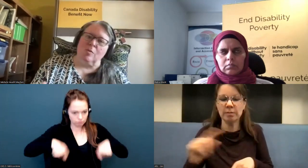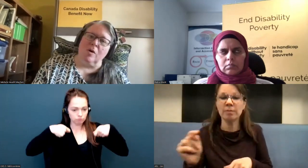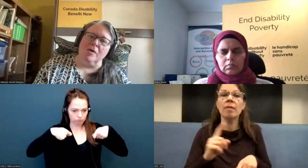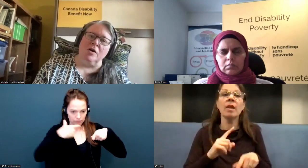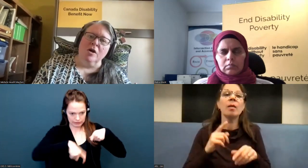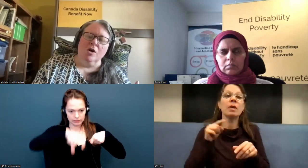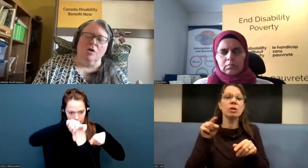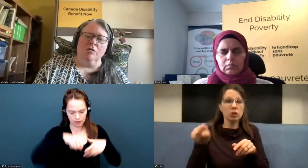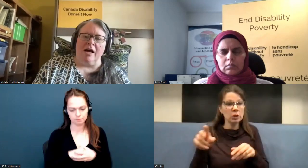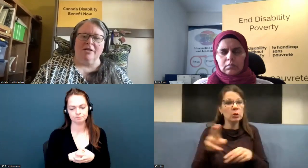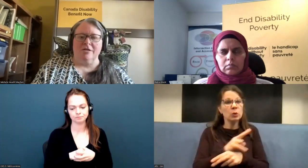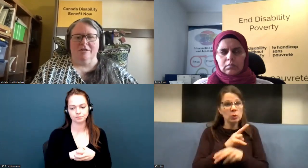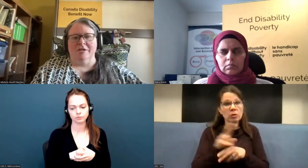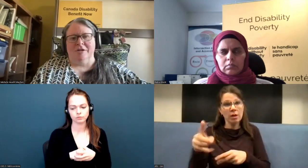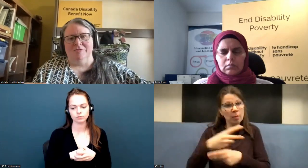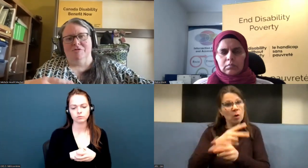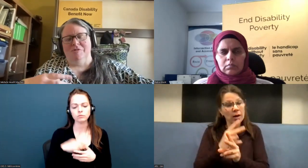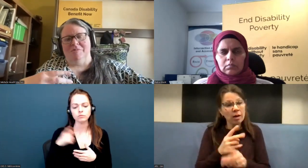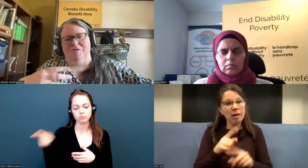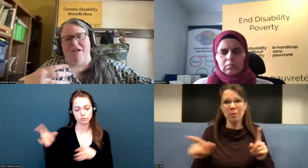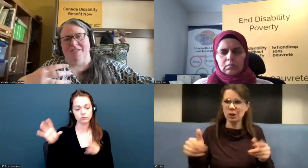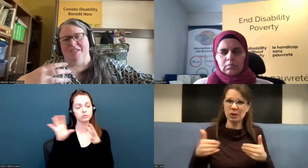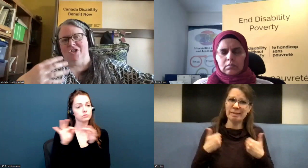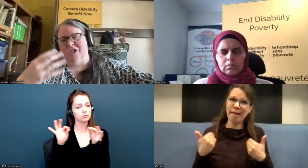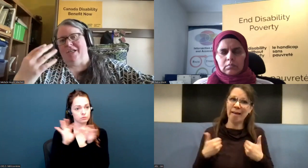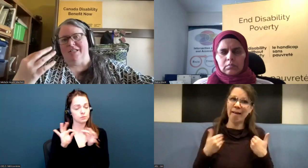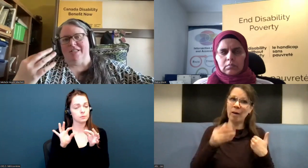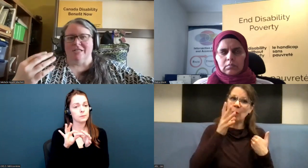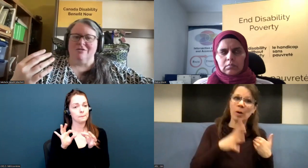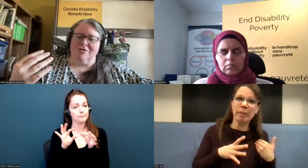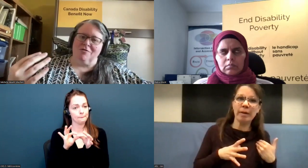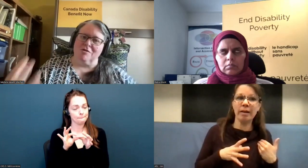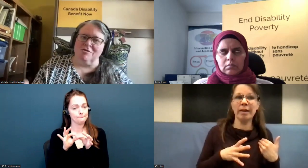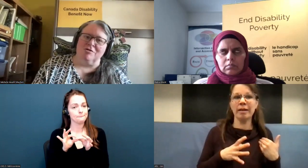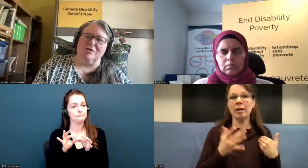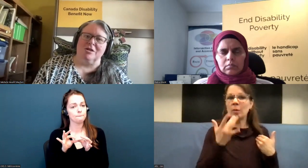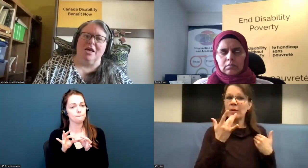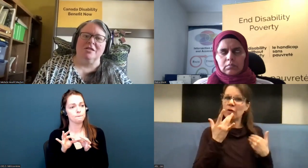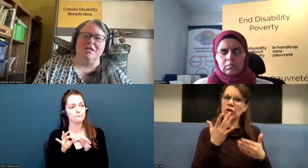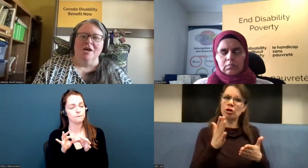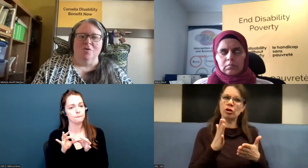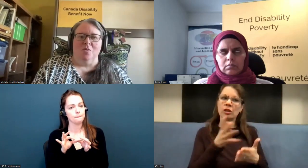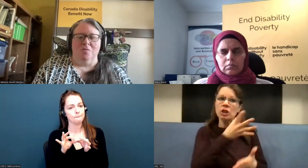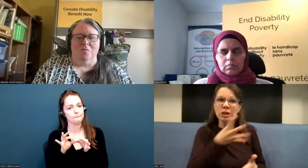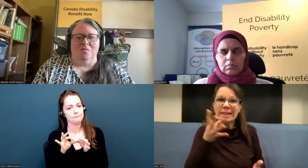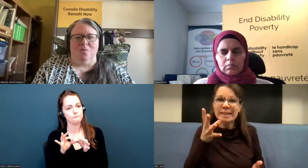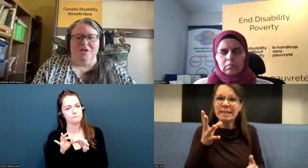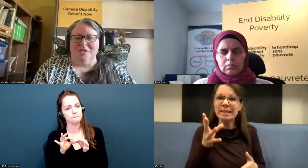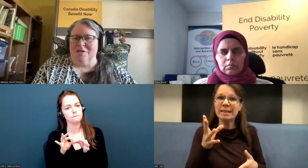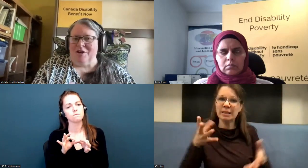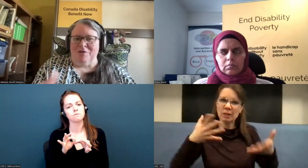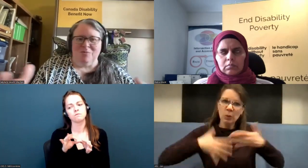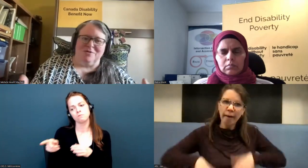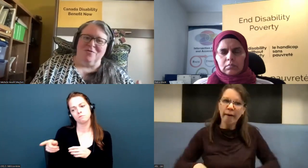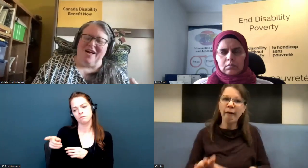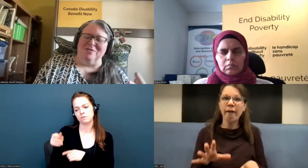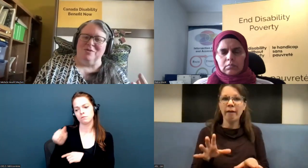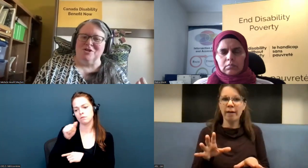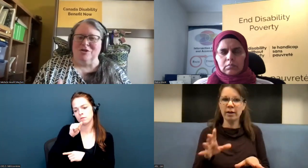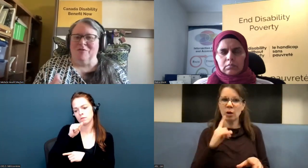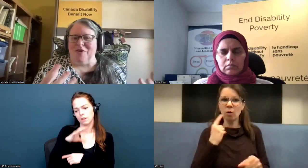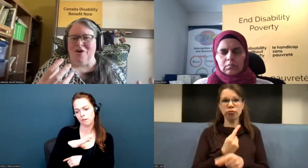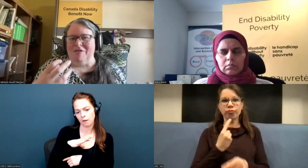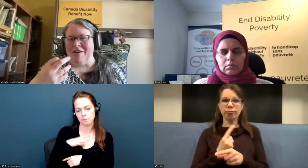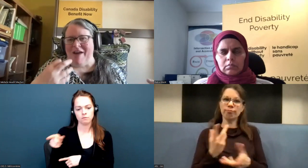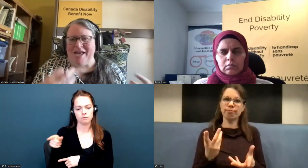WOMAN WHO LIKES TO DRESS IN JEANS AND ALL THOSE SORTS OF THINGS WAS GOOD FOR HER AGE